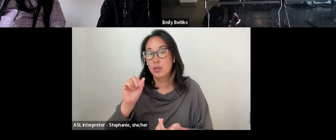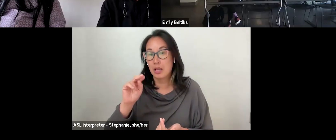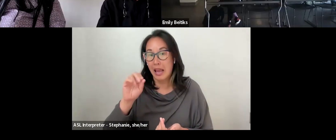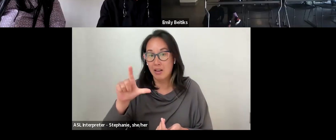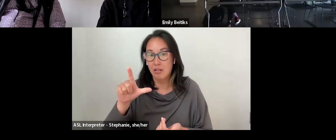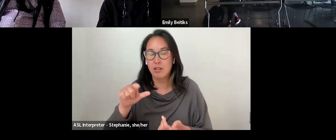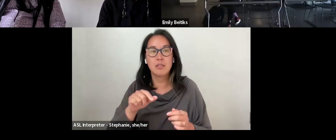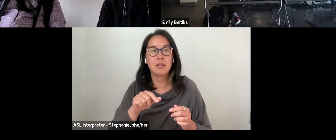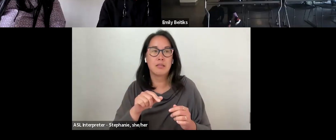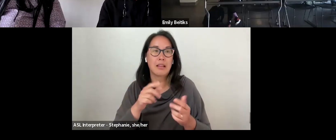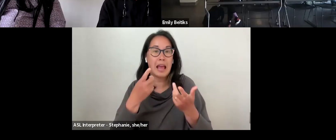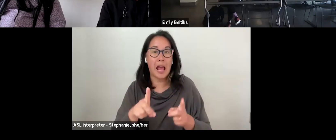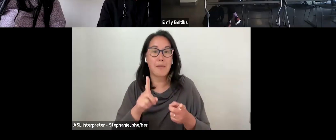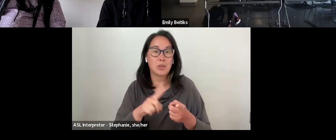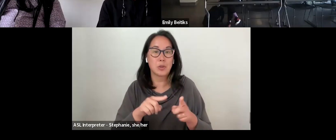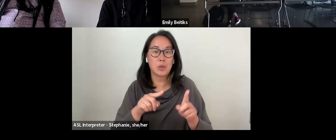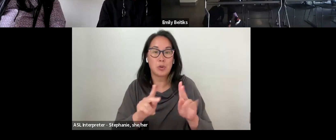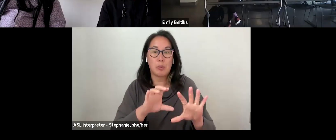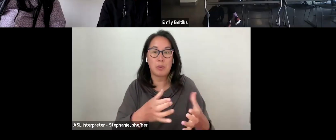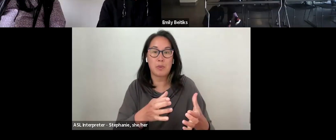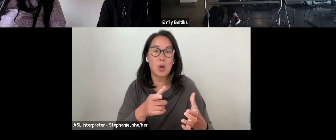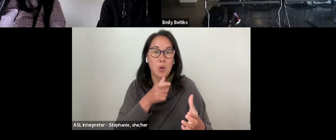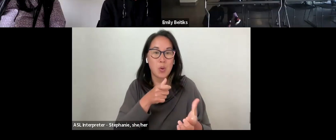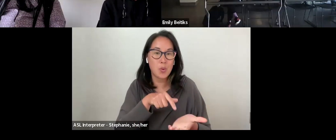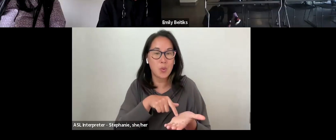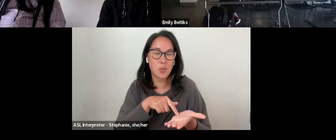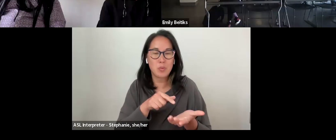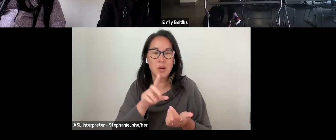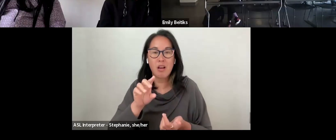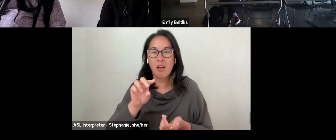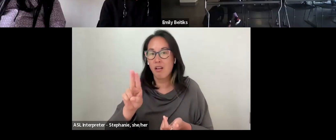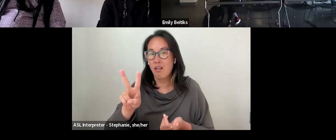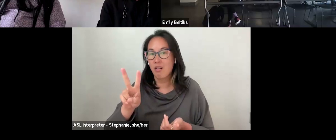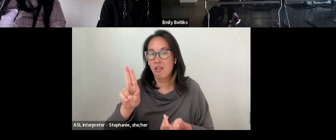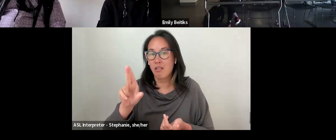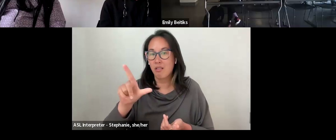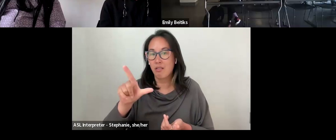I mean, very often, it's, you know, vulnerable, very obviously, because they're mentally ill,